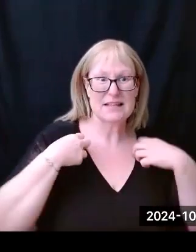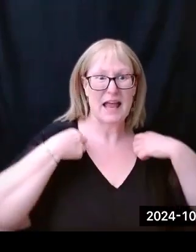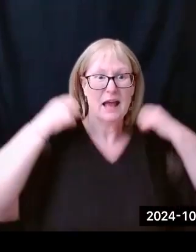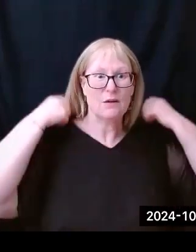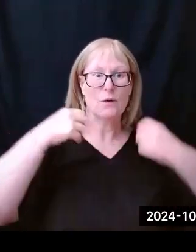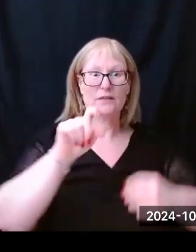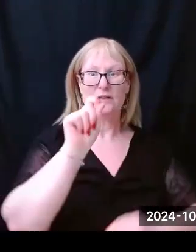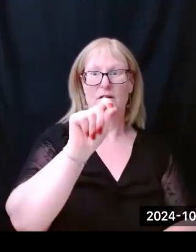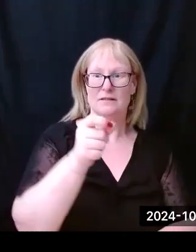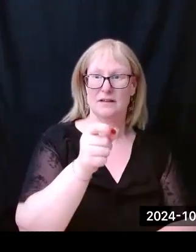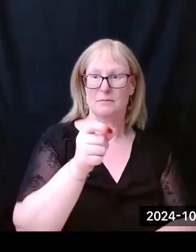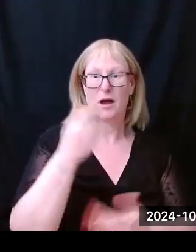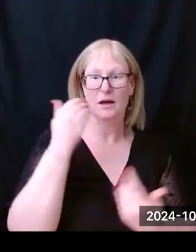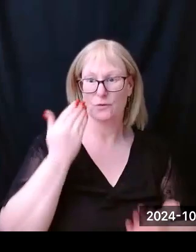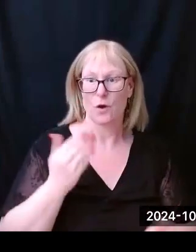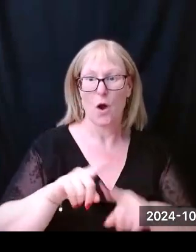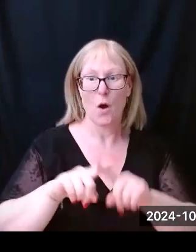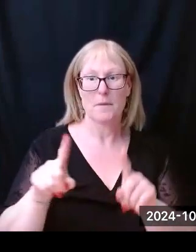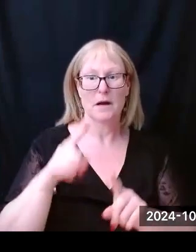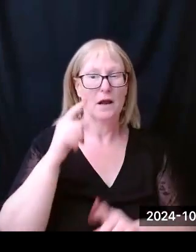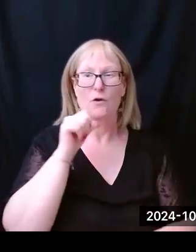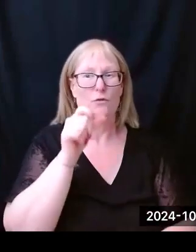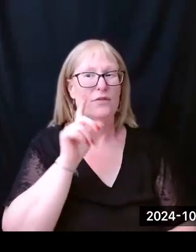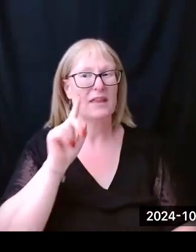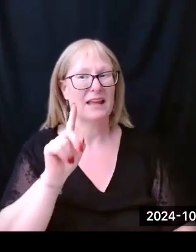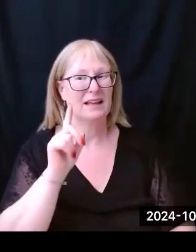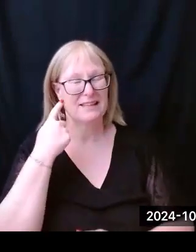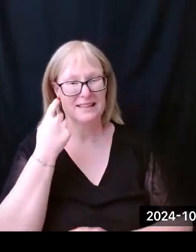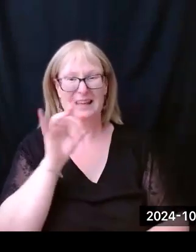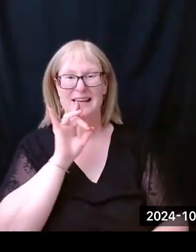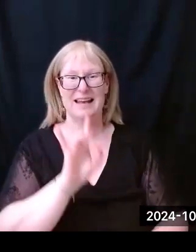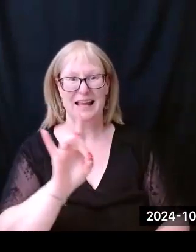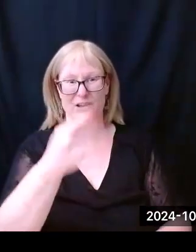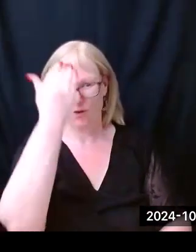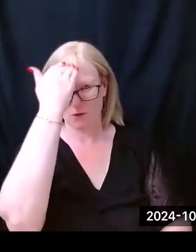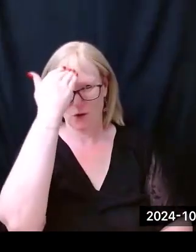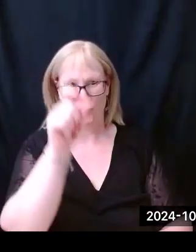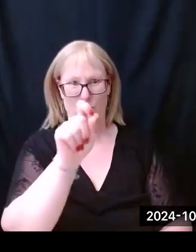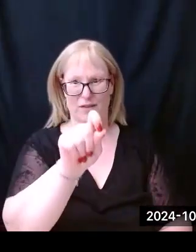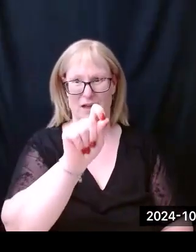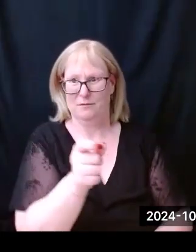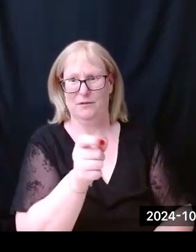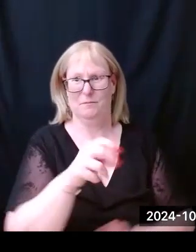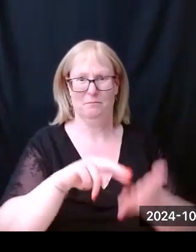But I'm not convinced any eight year old actually knows what the sigma means either. So it's just kind of like a big conspiracy.